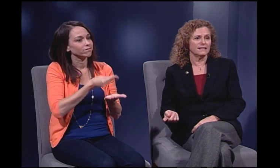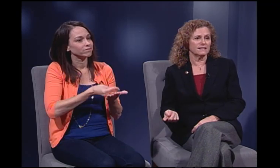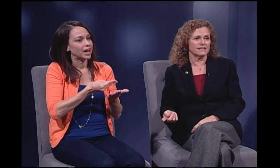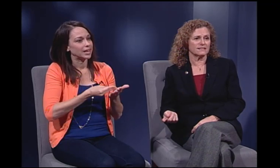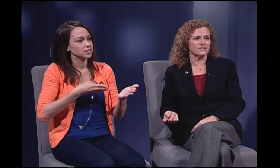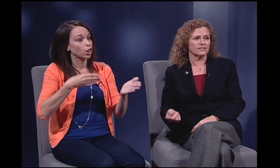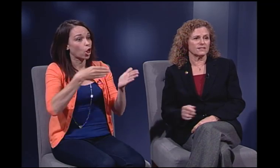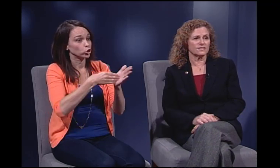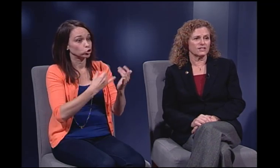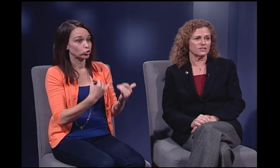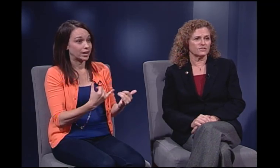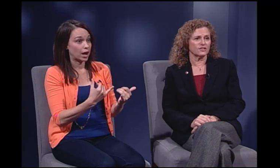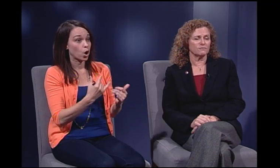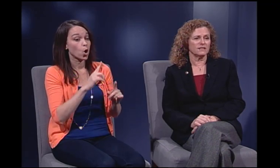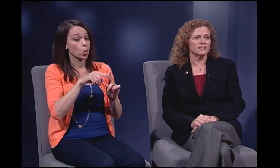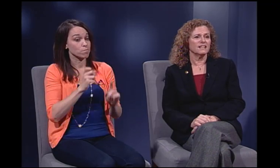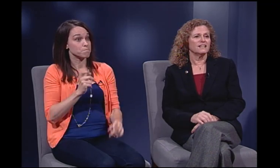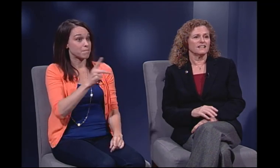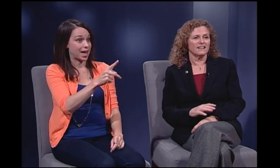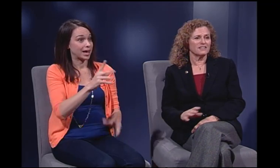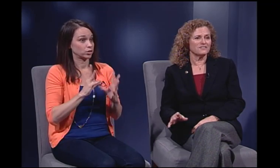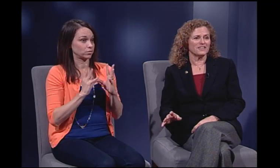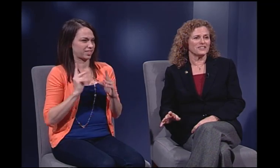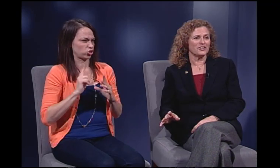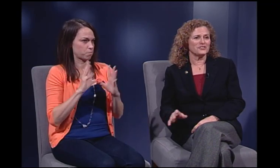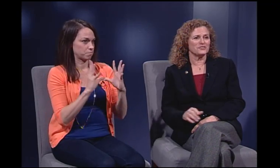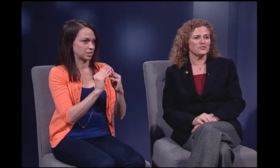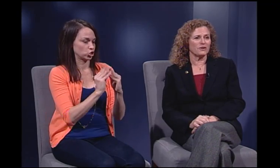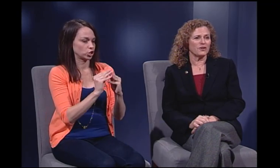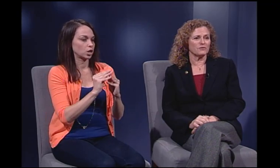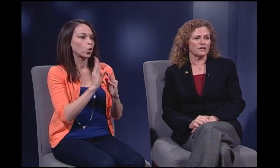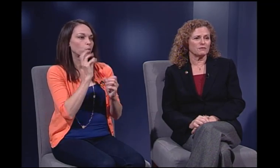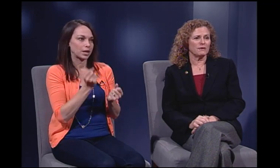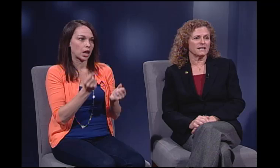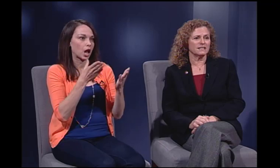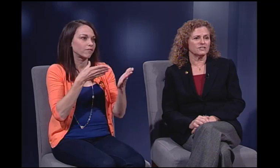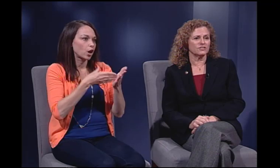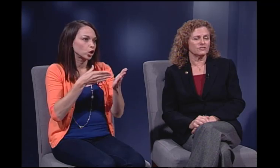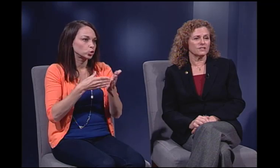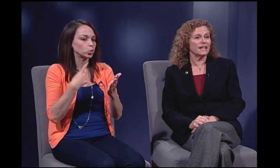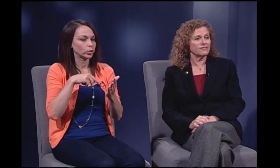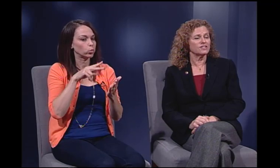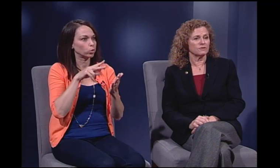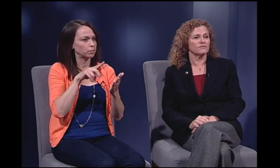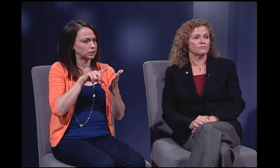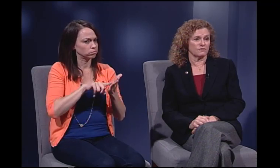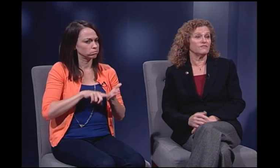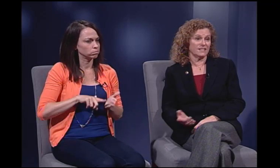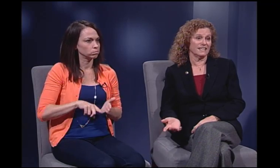to the next legislative session, there's going to be a lot of lawsuits going on that we're going to be paying attention to that have to do with funding.